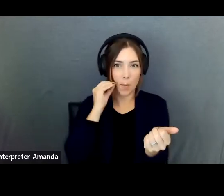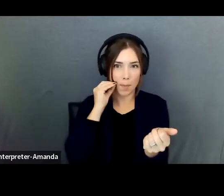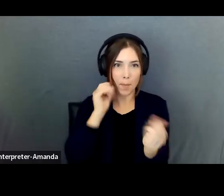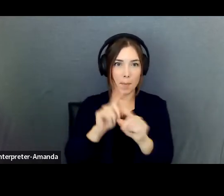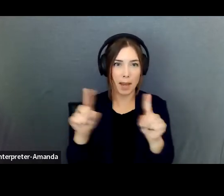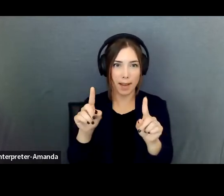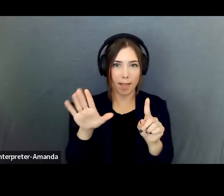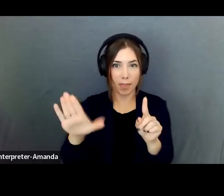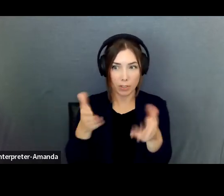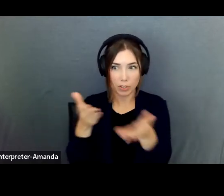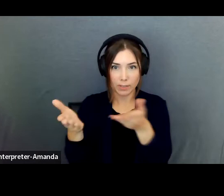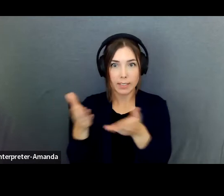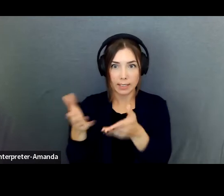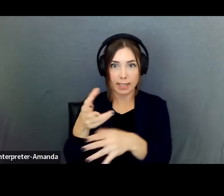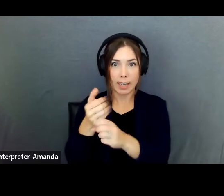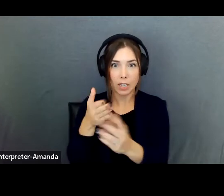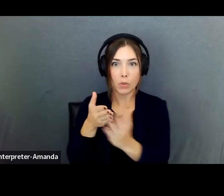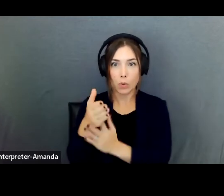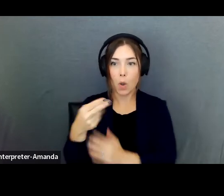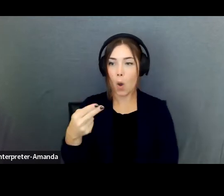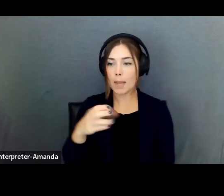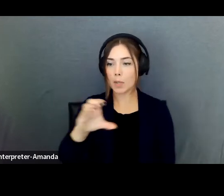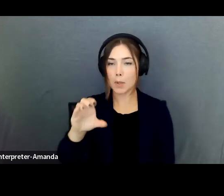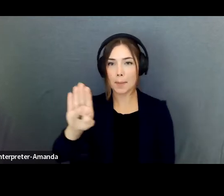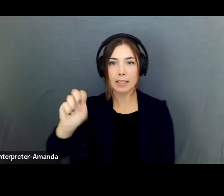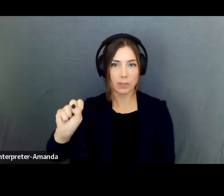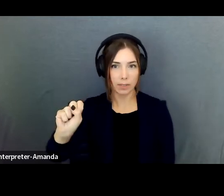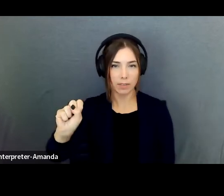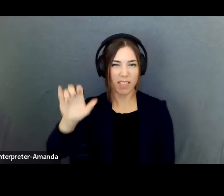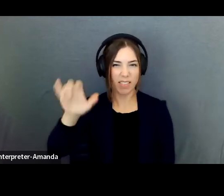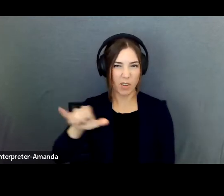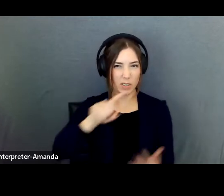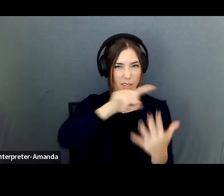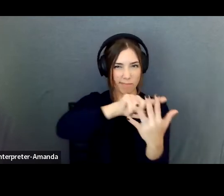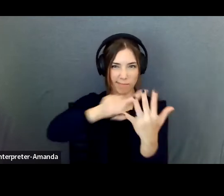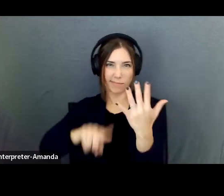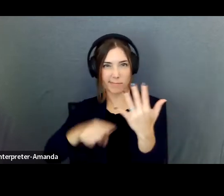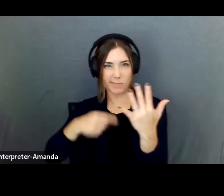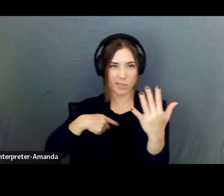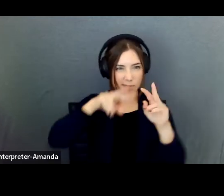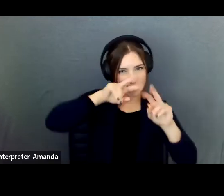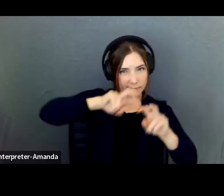So these are the torts of things that we are looking at, that we are looking at states and providers how are these services being provided?